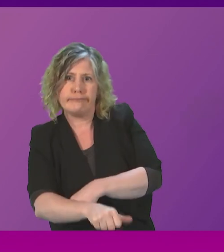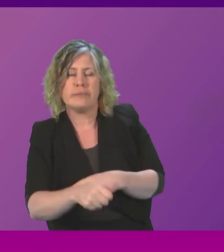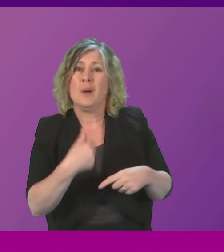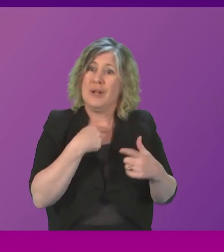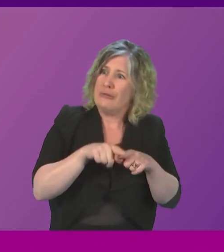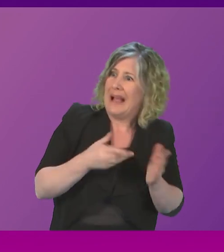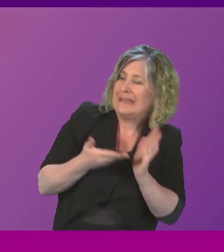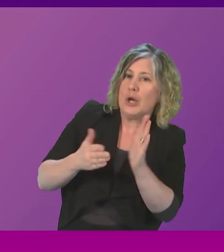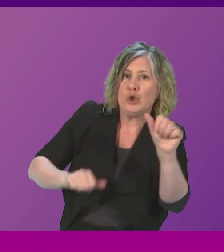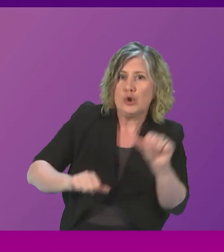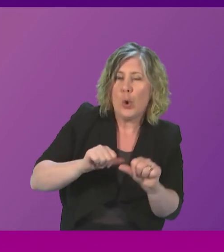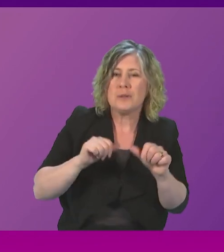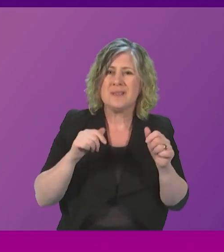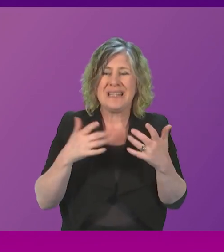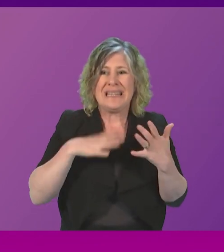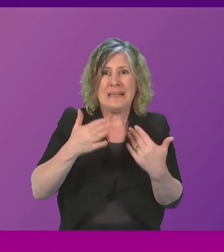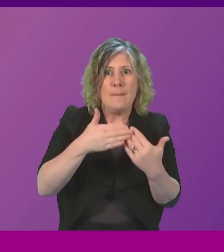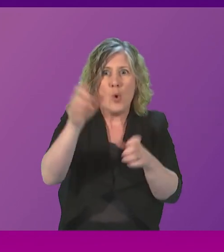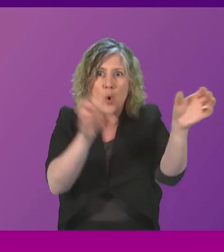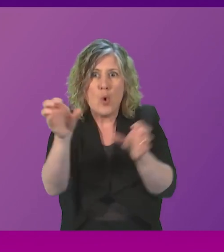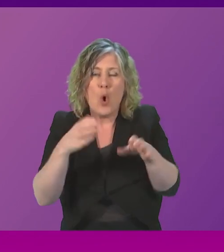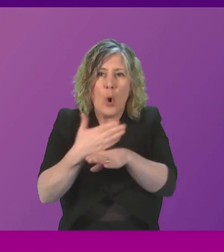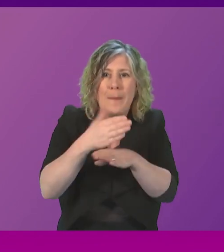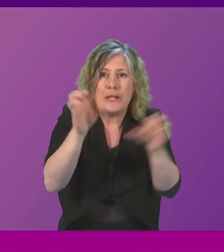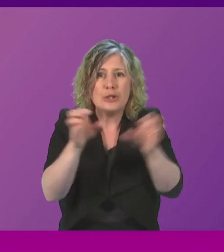It should let asylum seekers work and pay tax—the member talked about increasing the